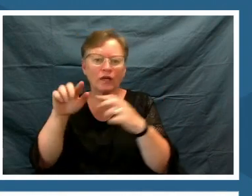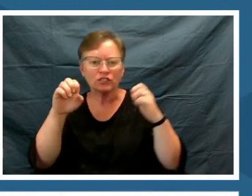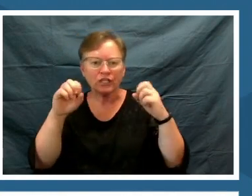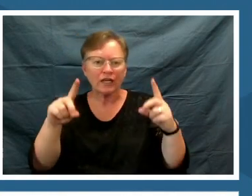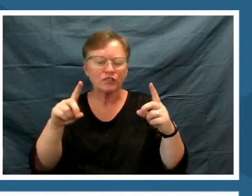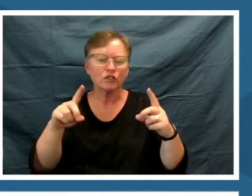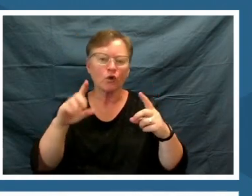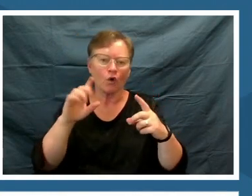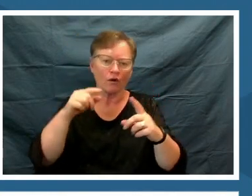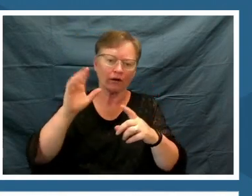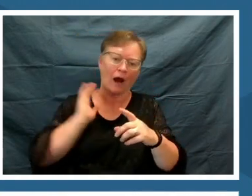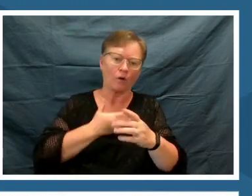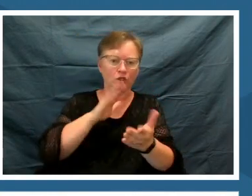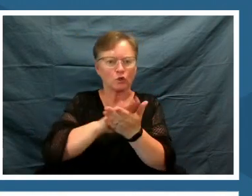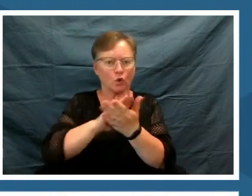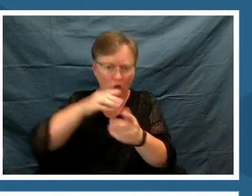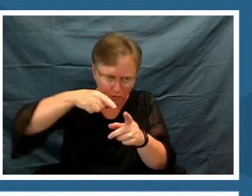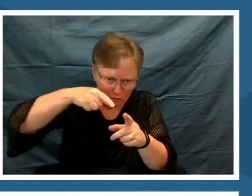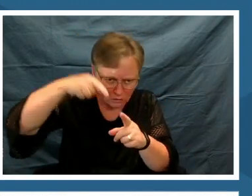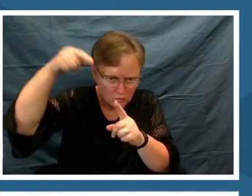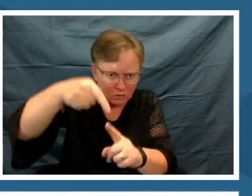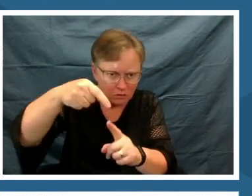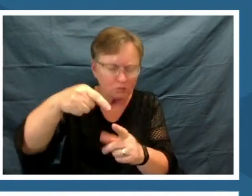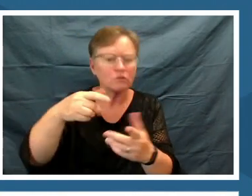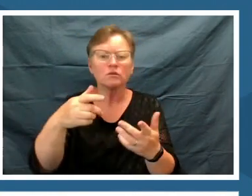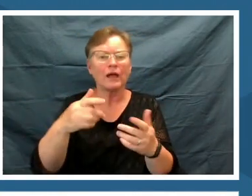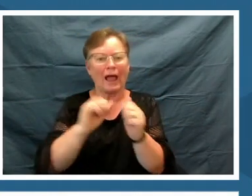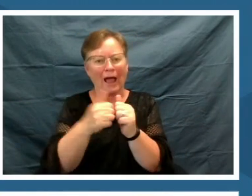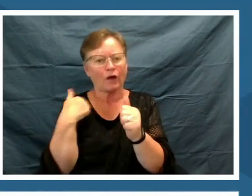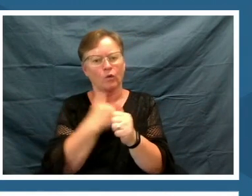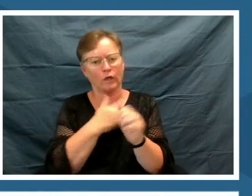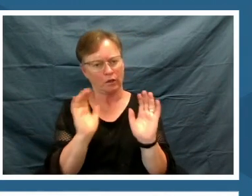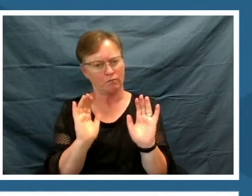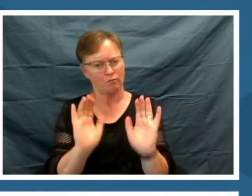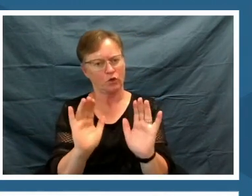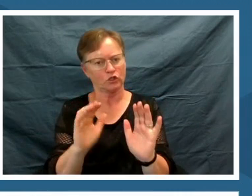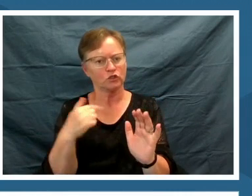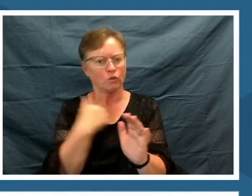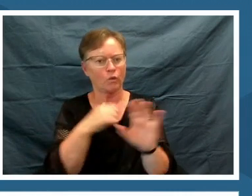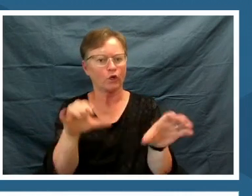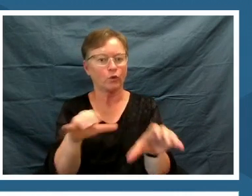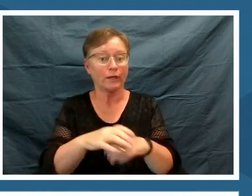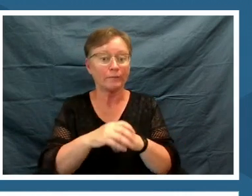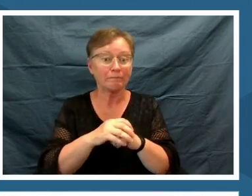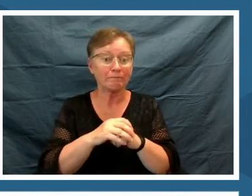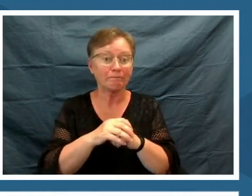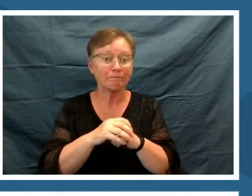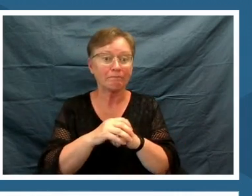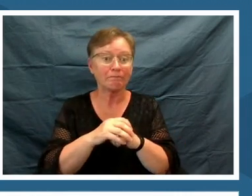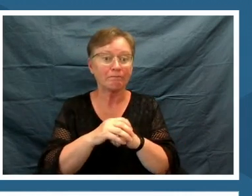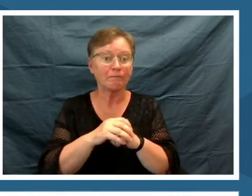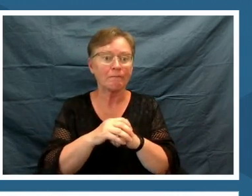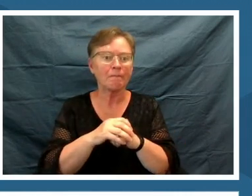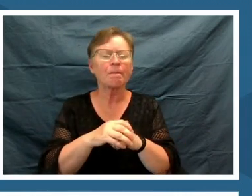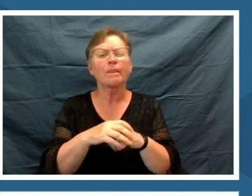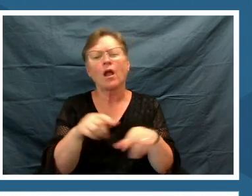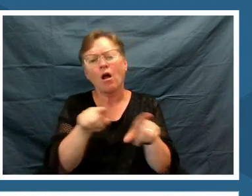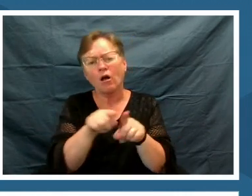how can we push what we're doing next slide please the other thing that we should be